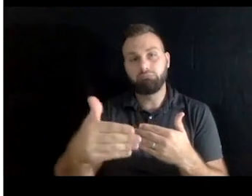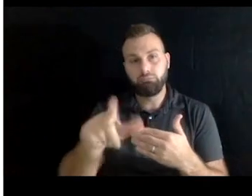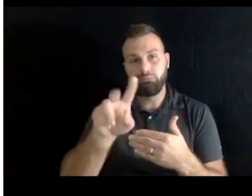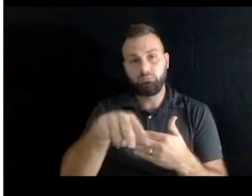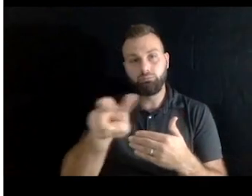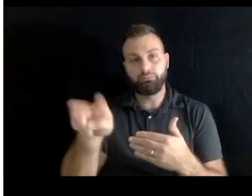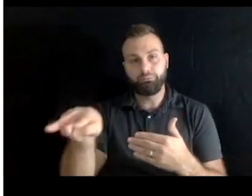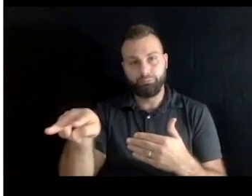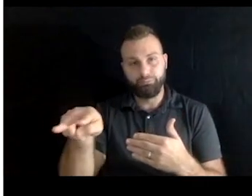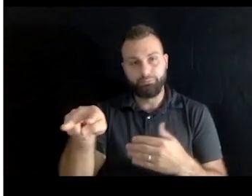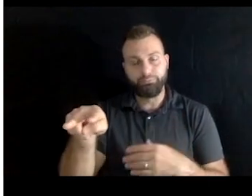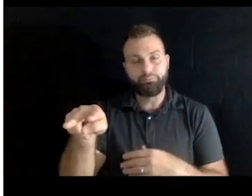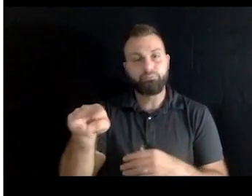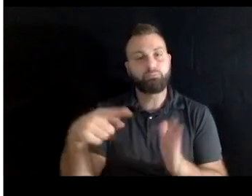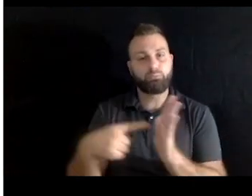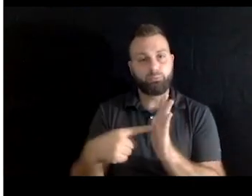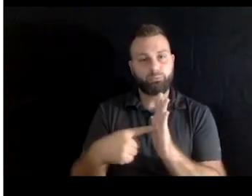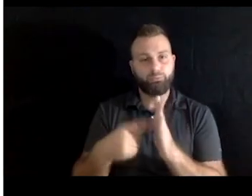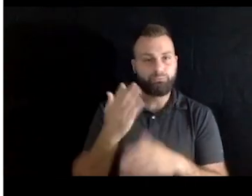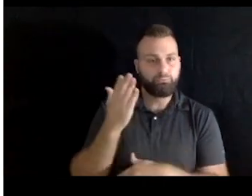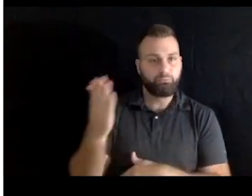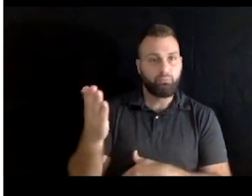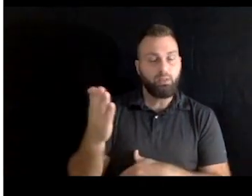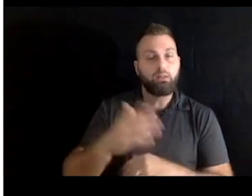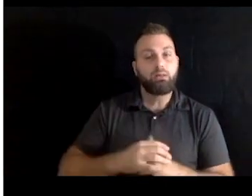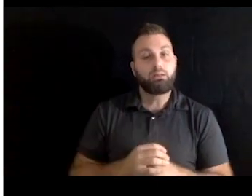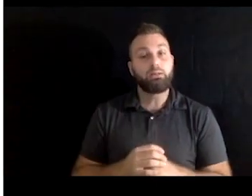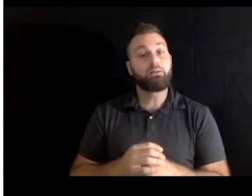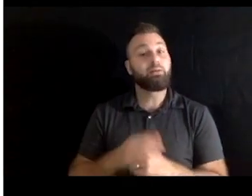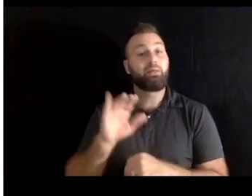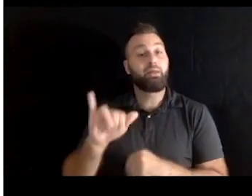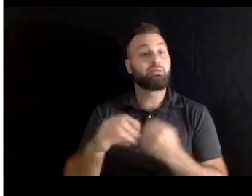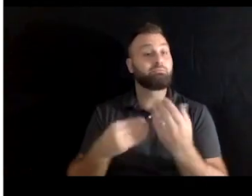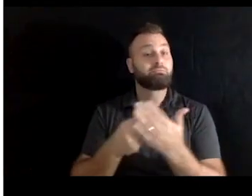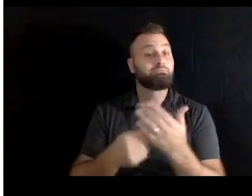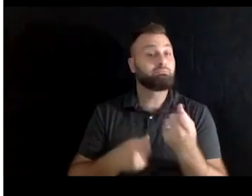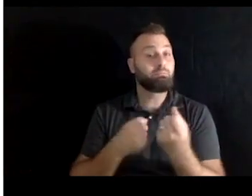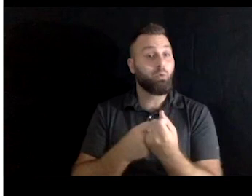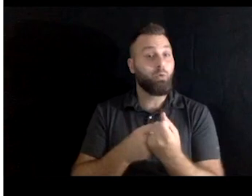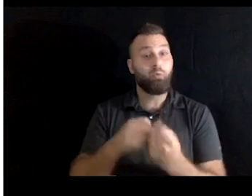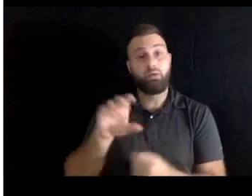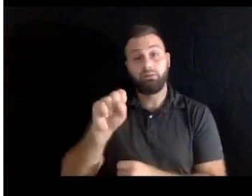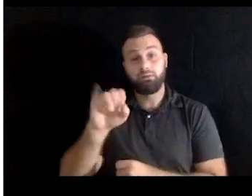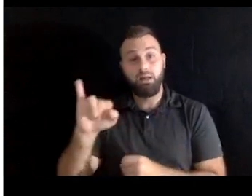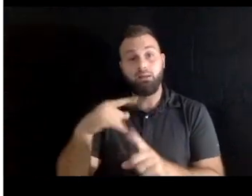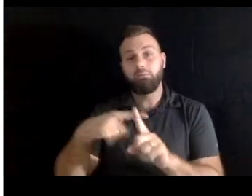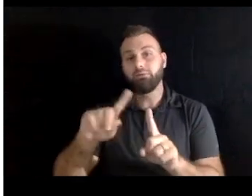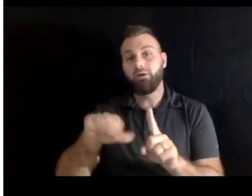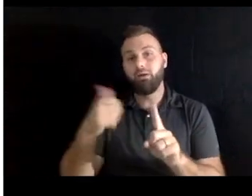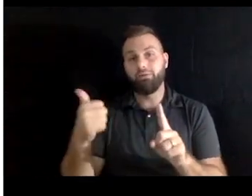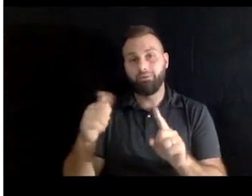and this is a project that's not only funded by SSA but with other partner agencies.